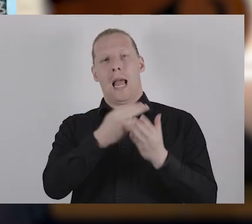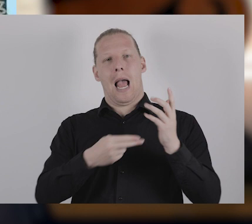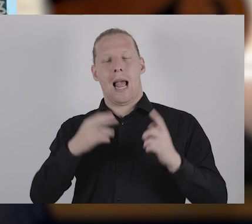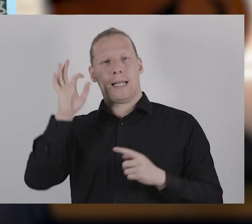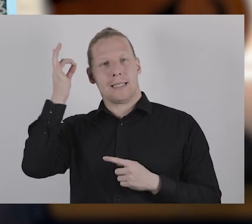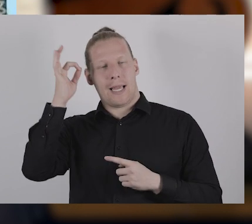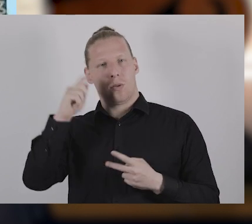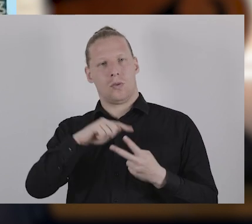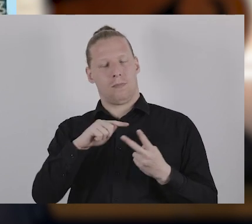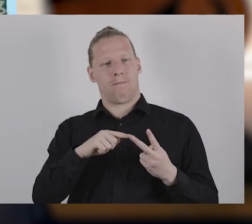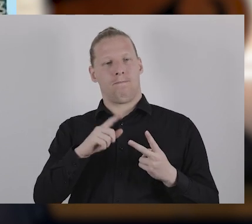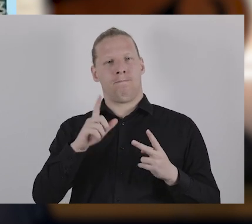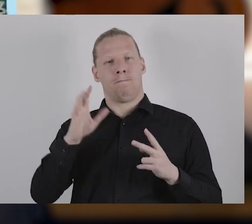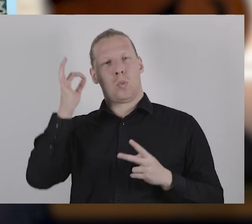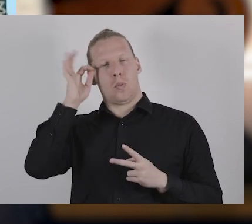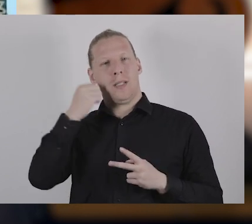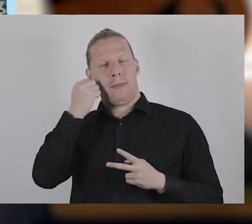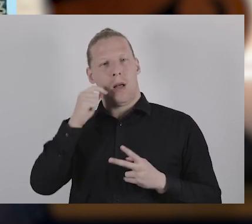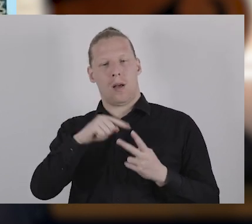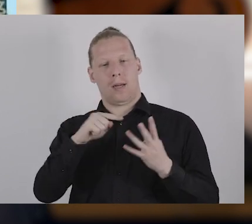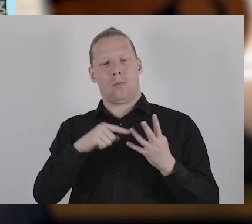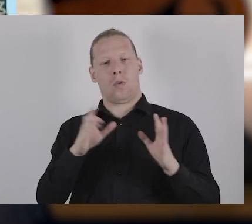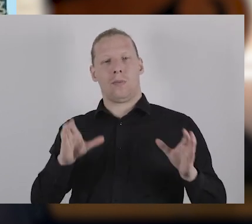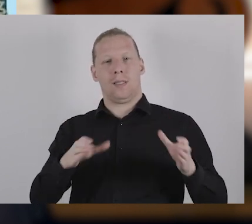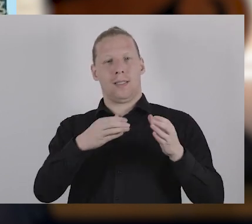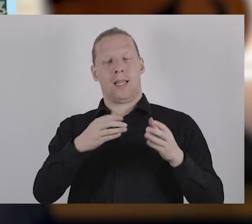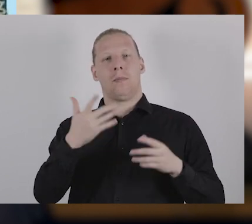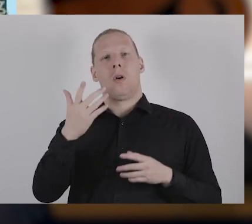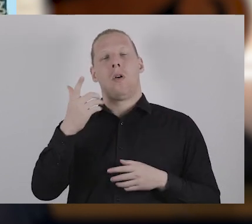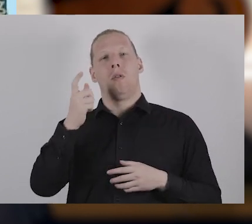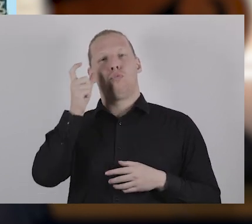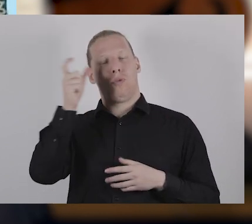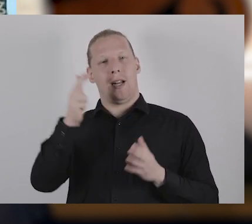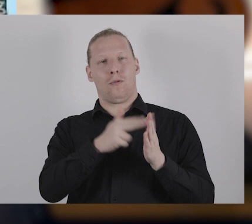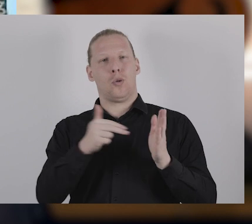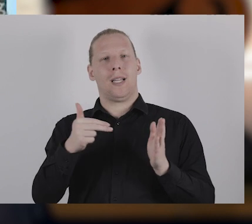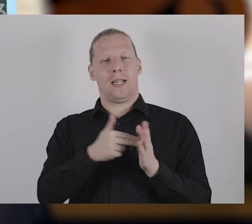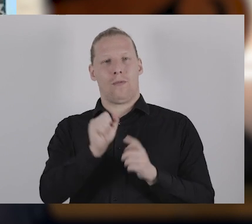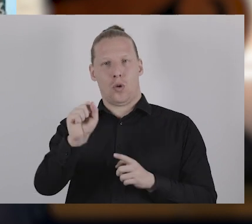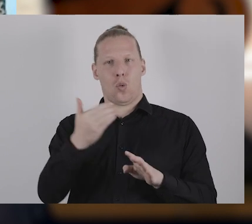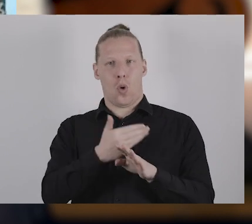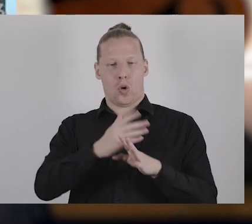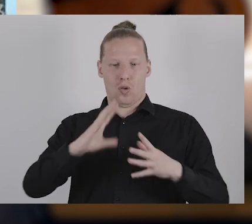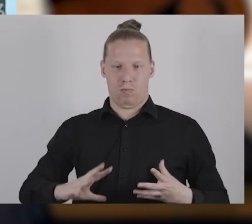its Komiti Māori and the team at Creative New Zealand for all their mahi in pulling the awards together.